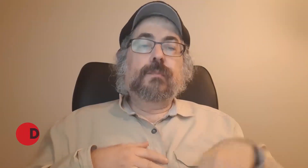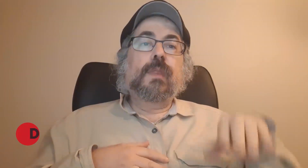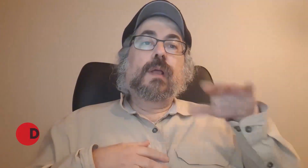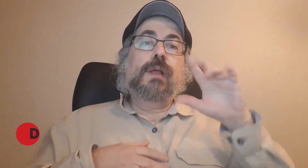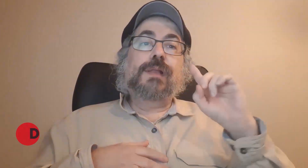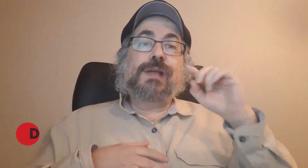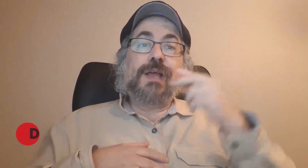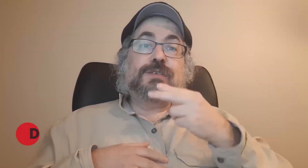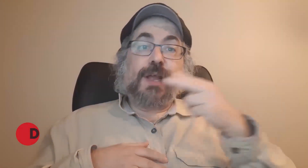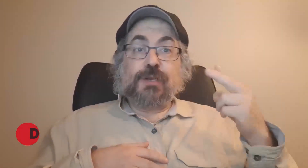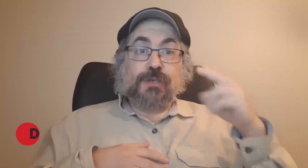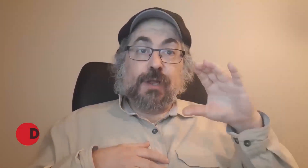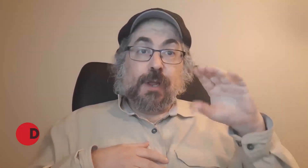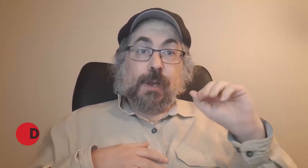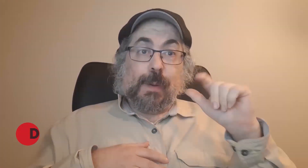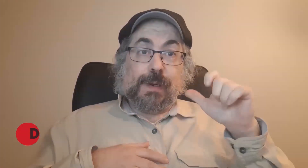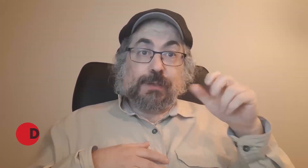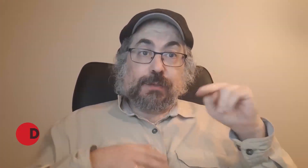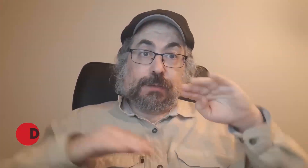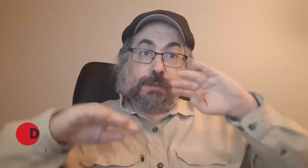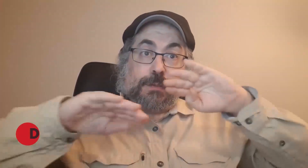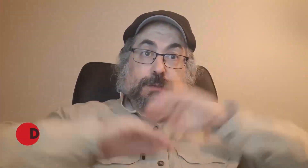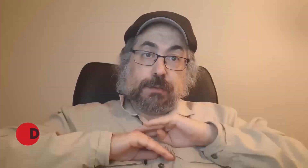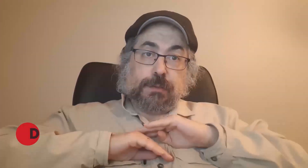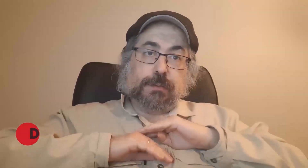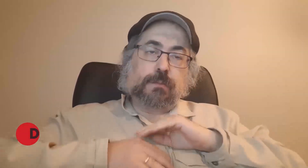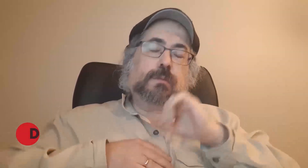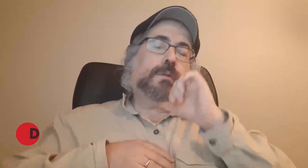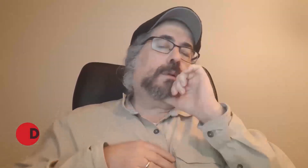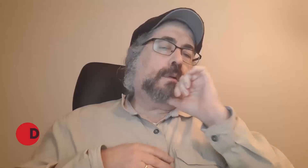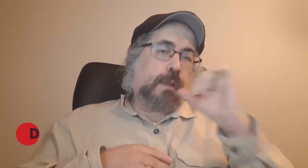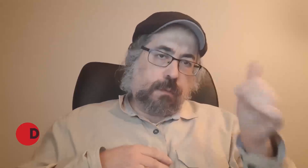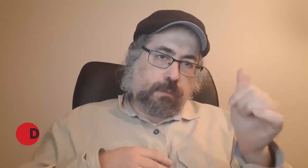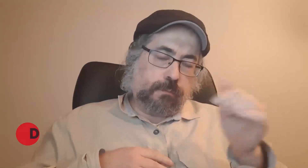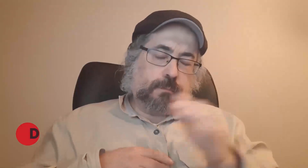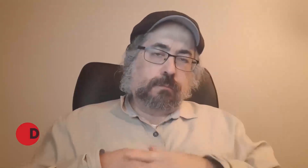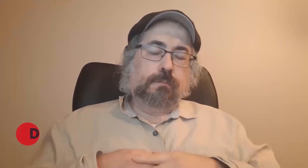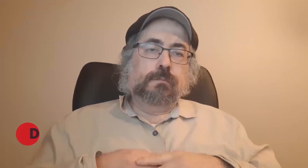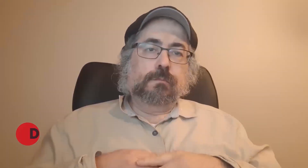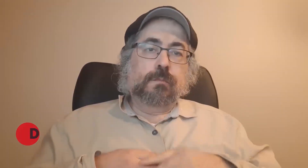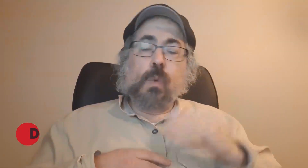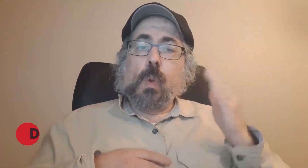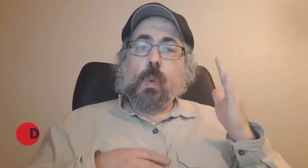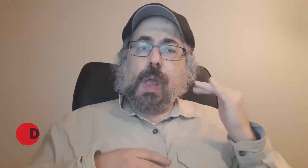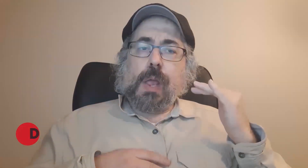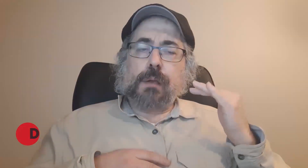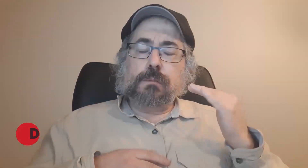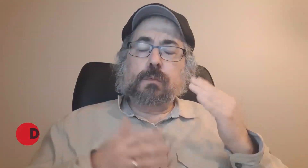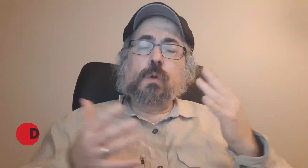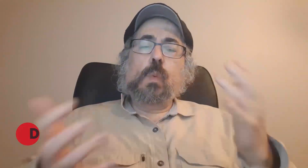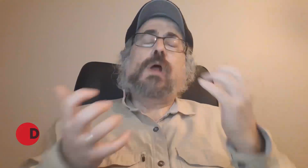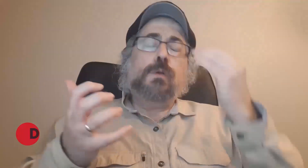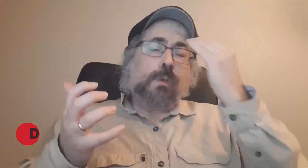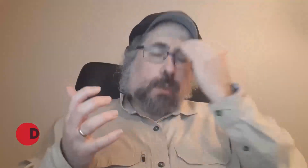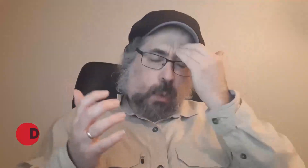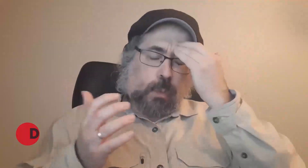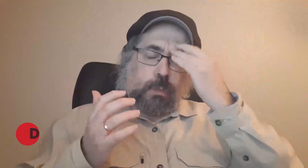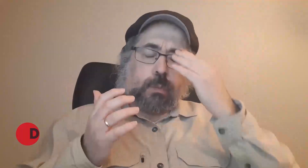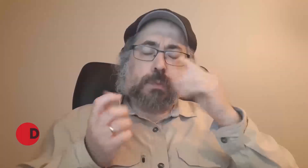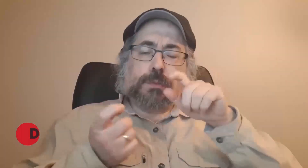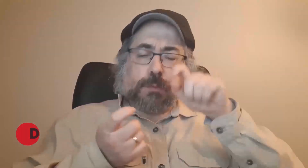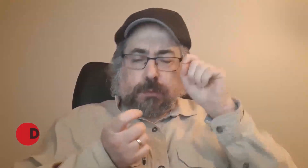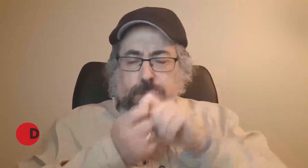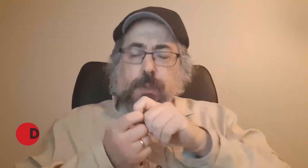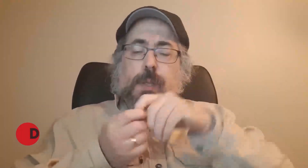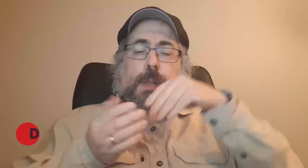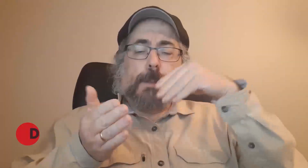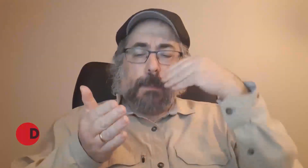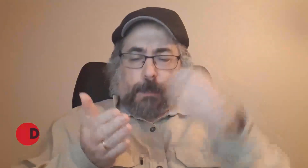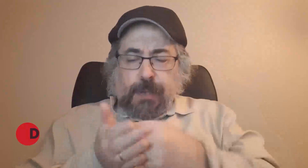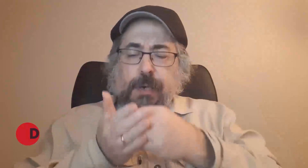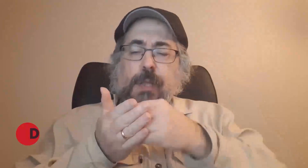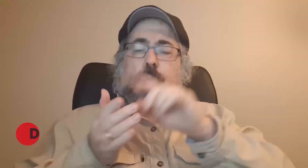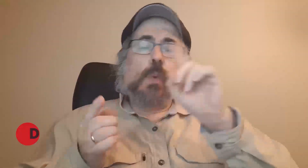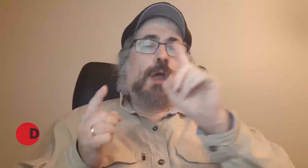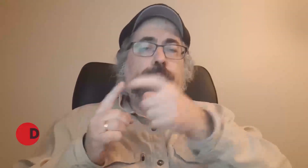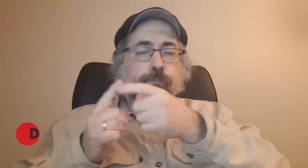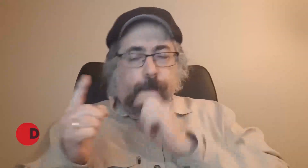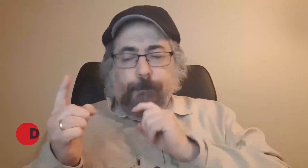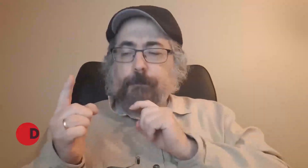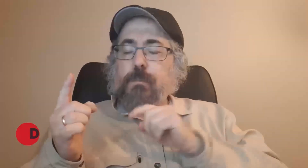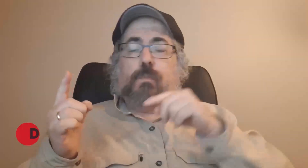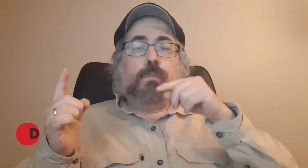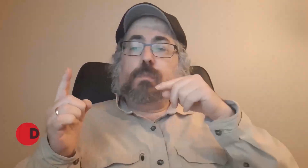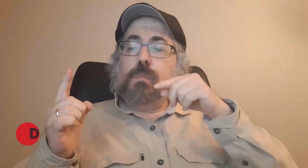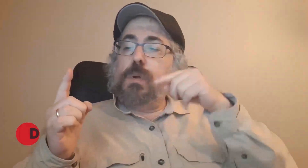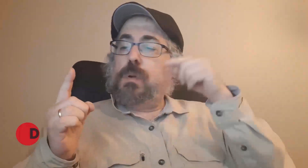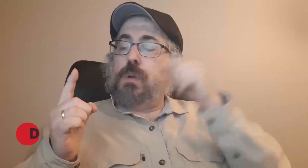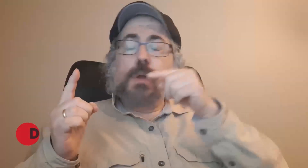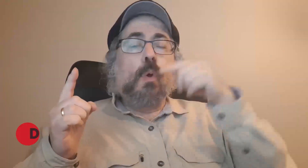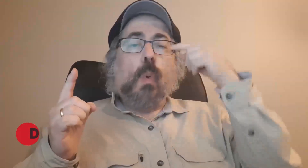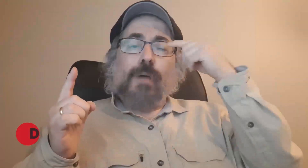We don't know exactly how or where funding will come from to permit